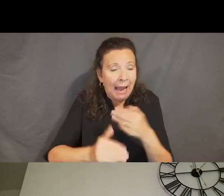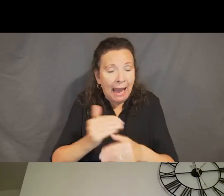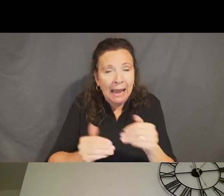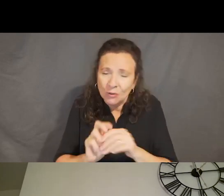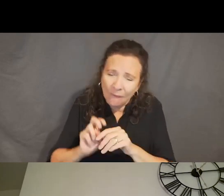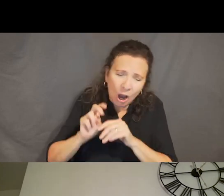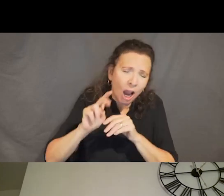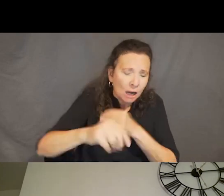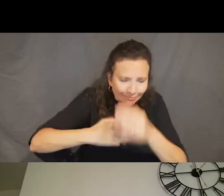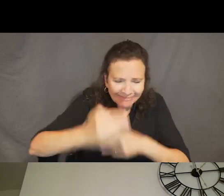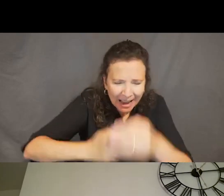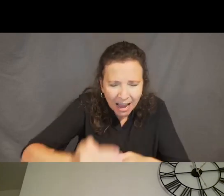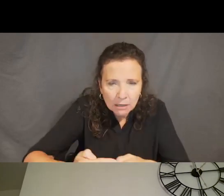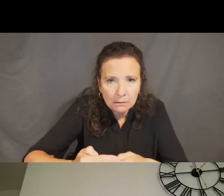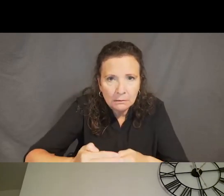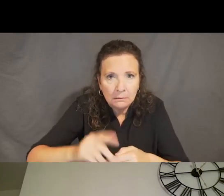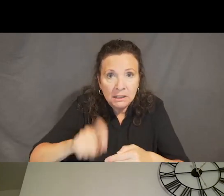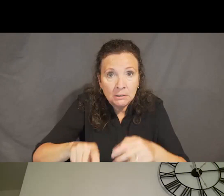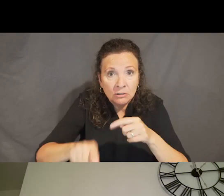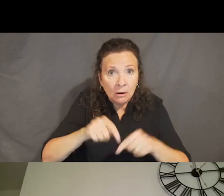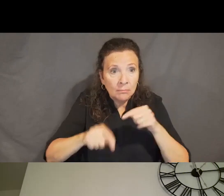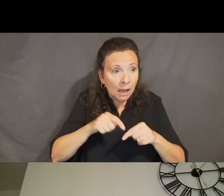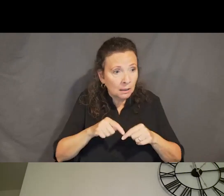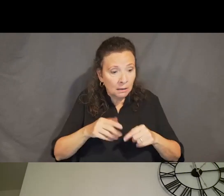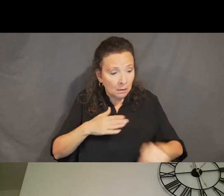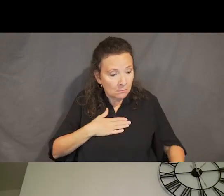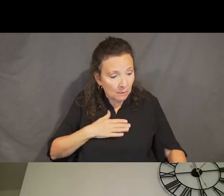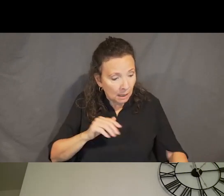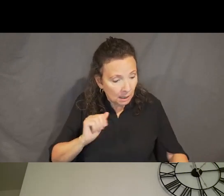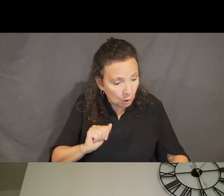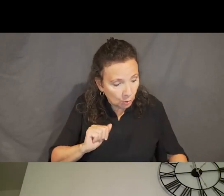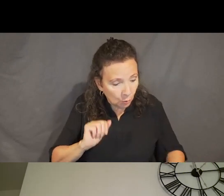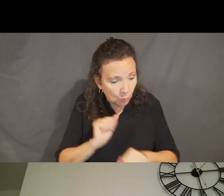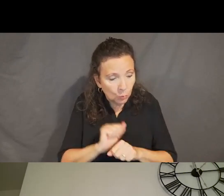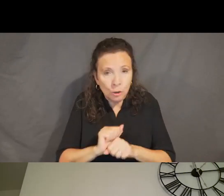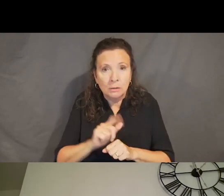how to make their work accessible because they have already built the foundation and there